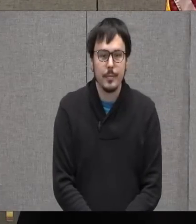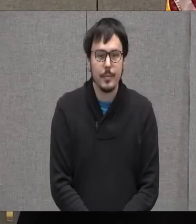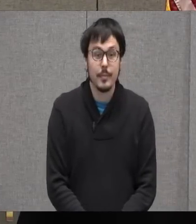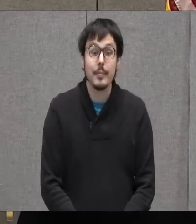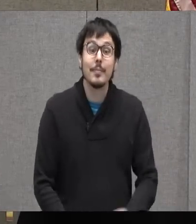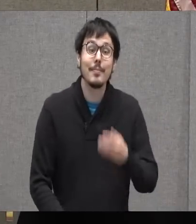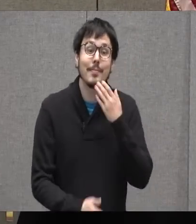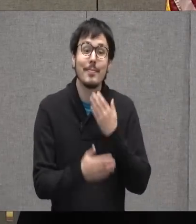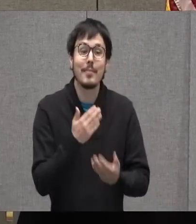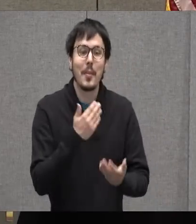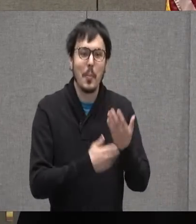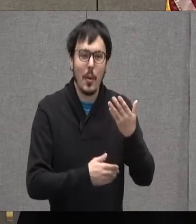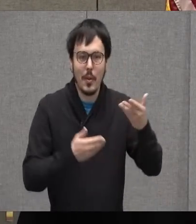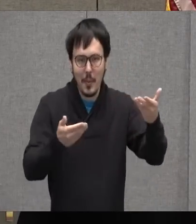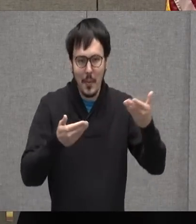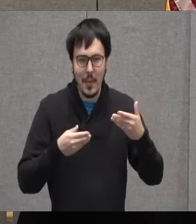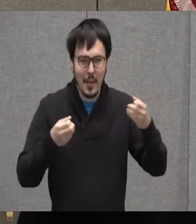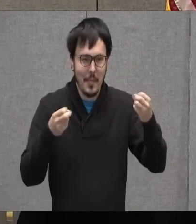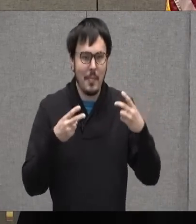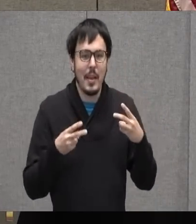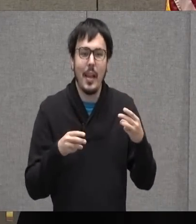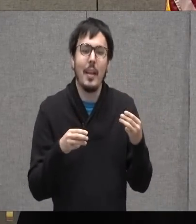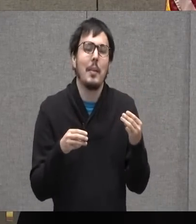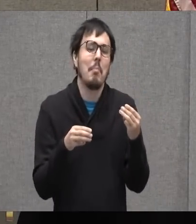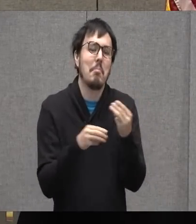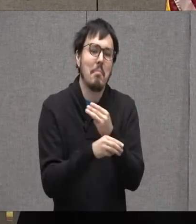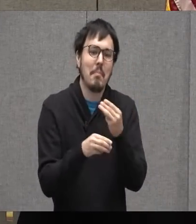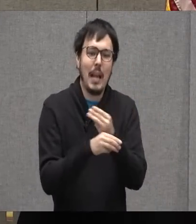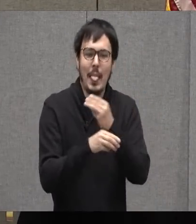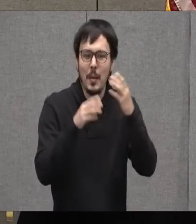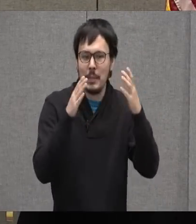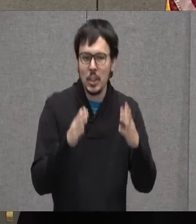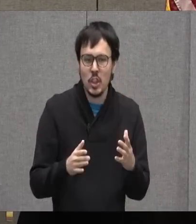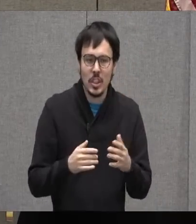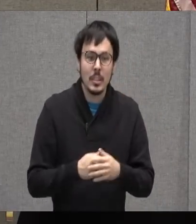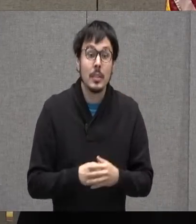Good morning and welcome back mathematicians. Today, we're gonna do some kindergarten